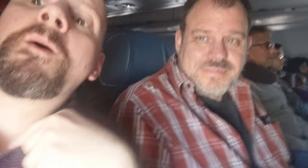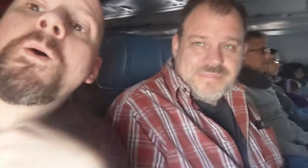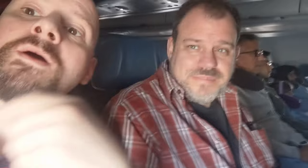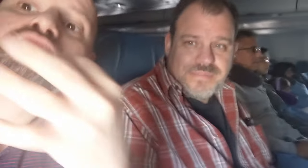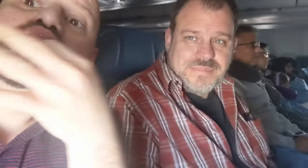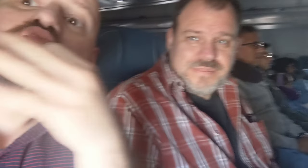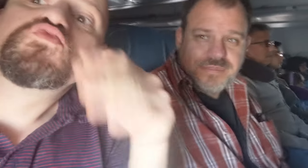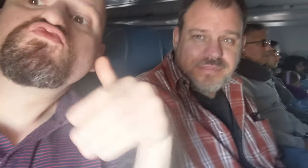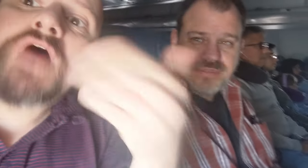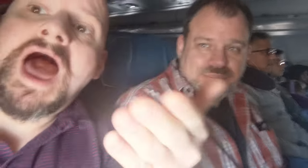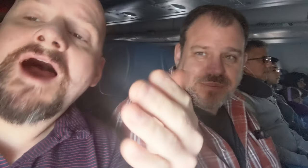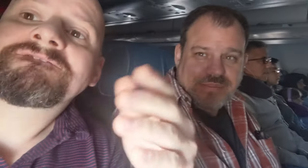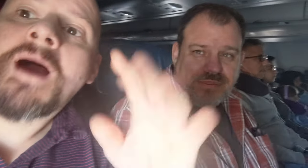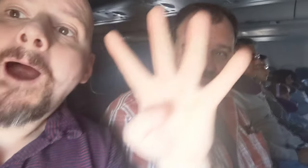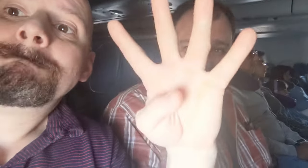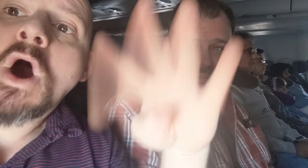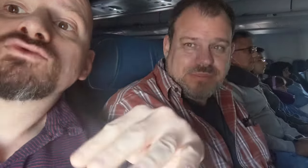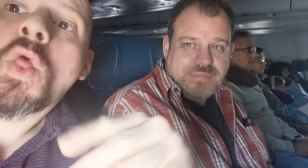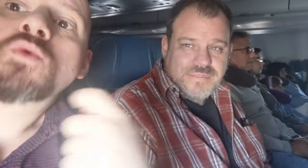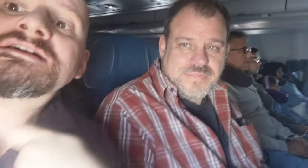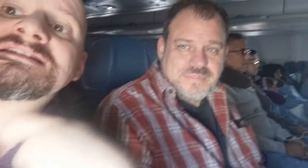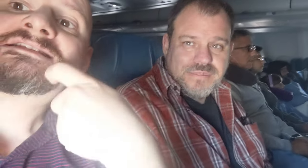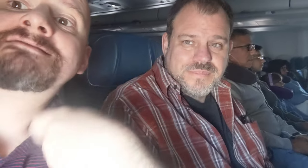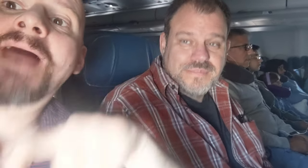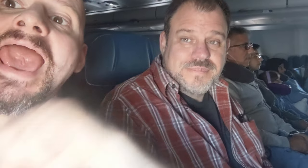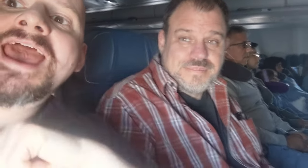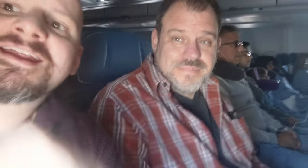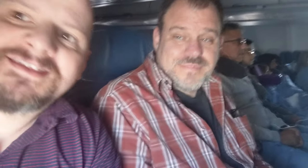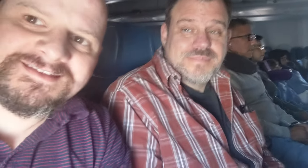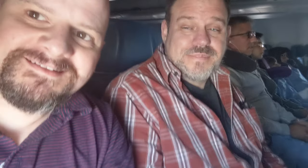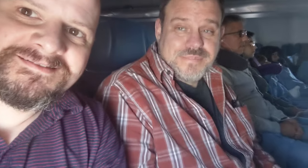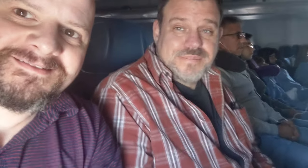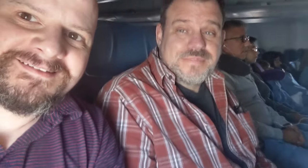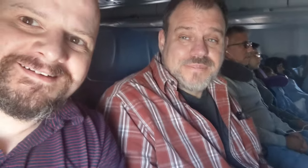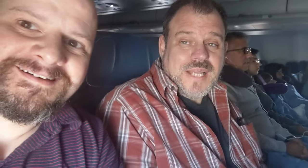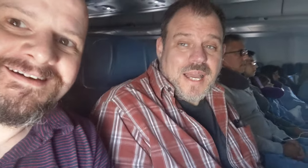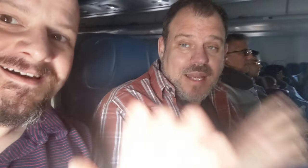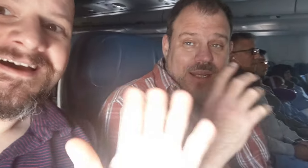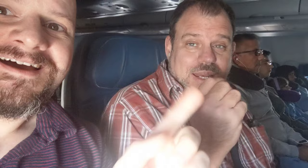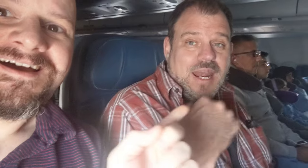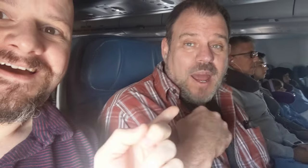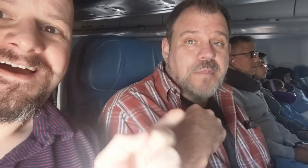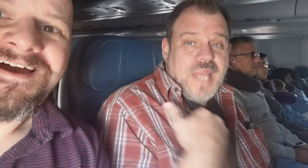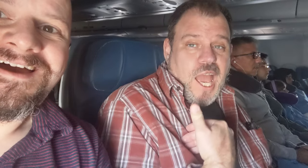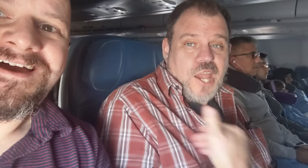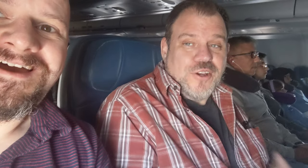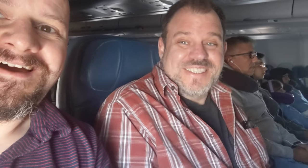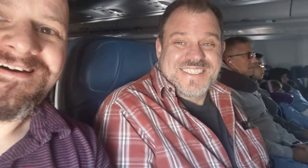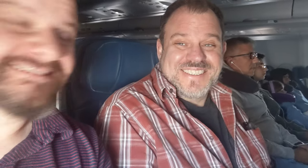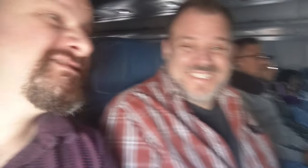We're almost in Barcelona, Spain! And I'm tired...